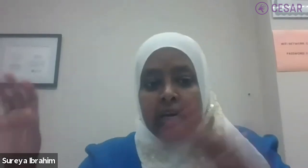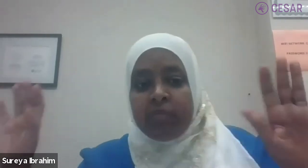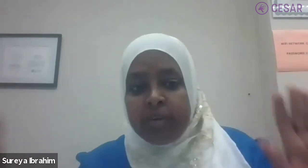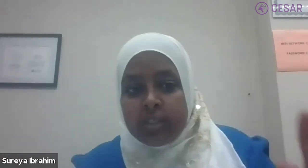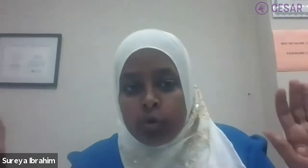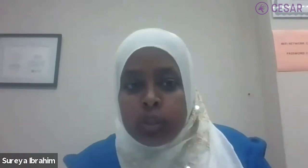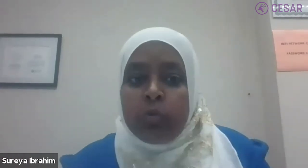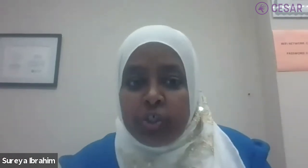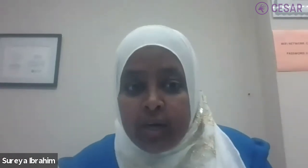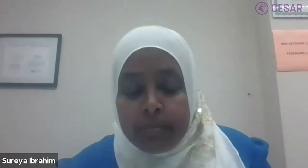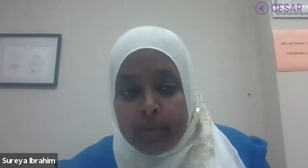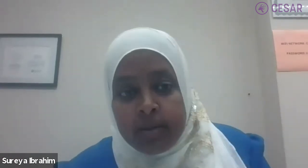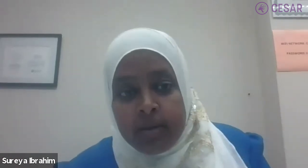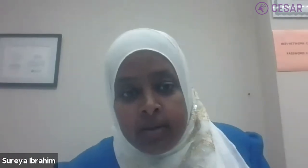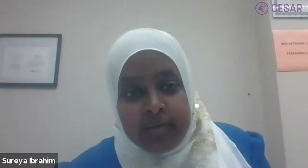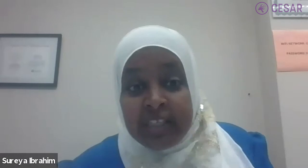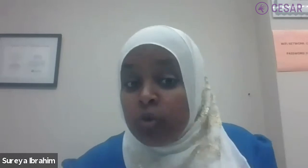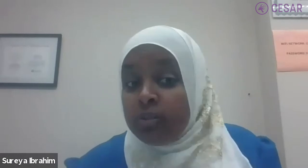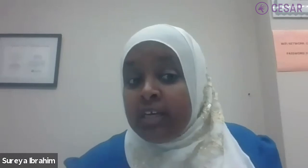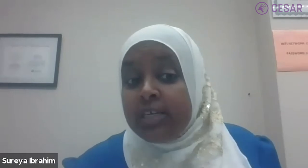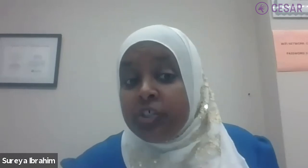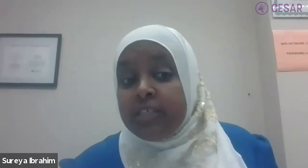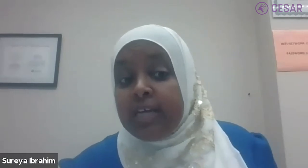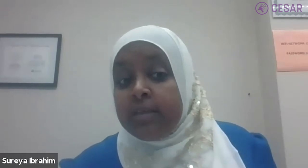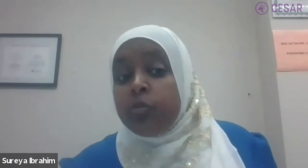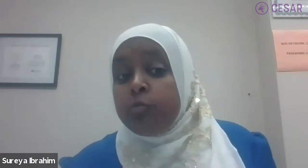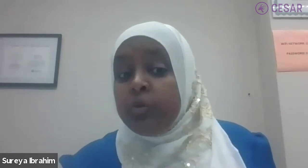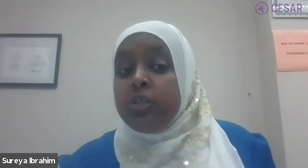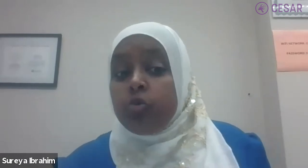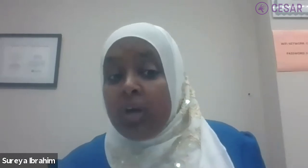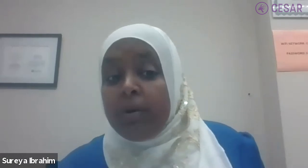everybody's they will shut up. That's not the real change that need to be, we need to talk about. We